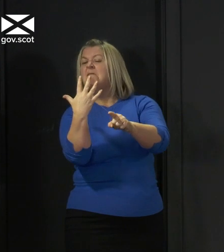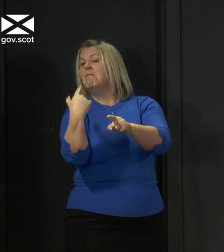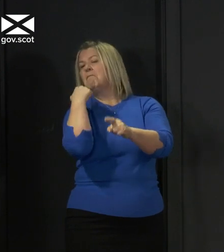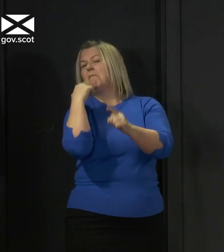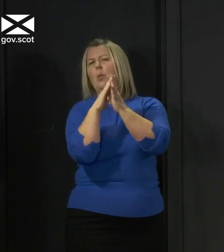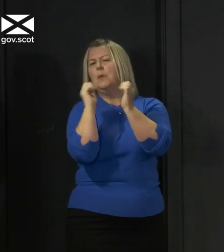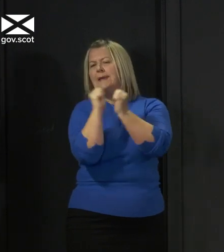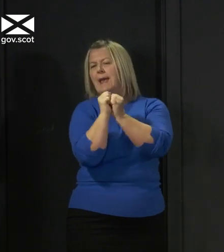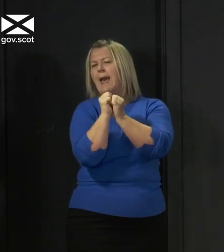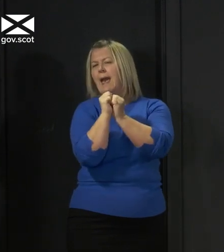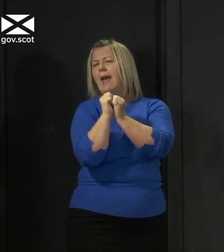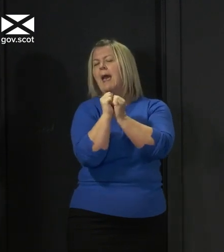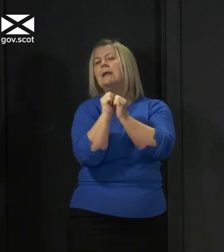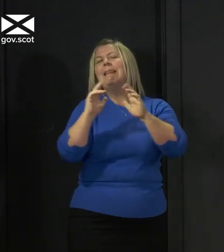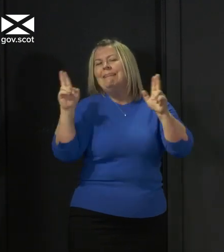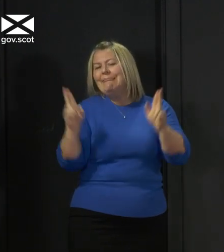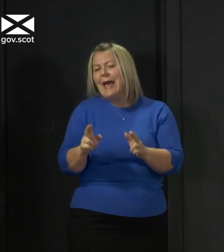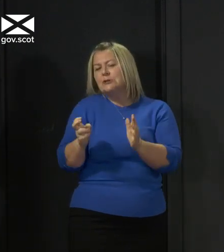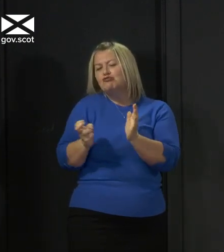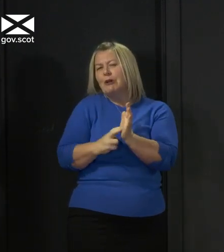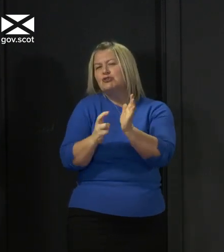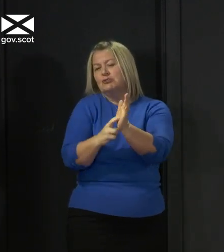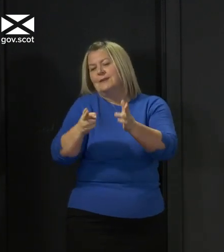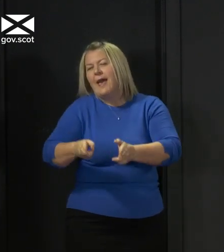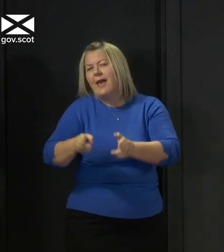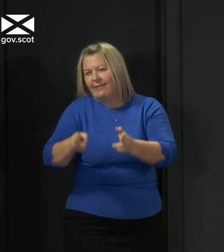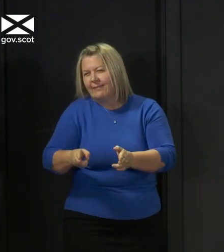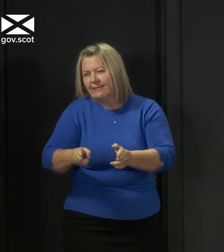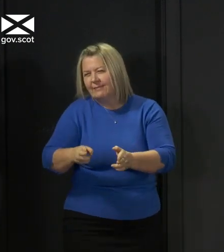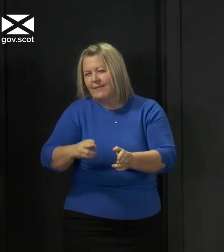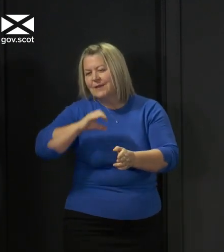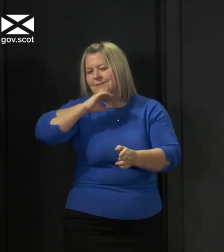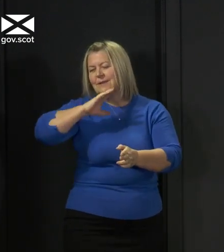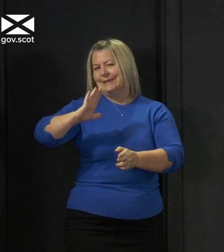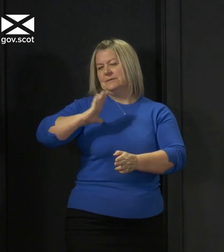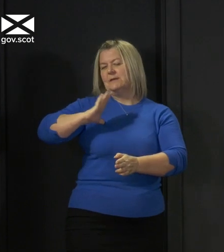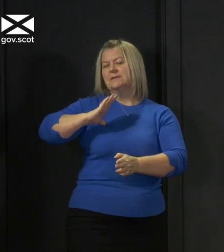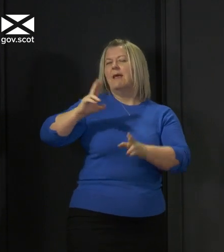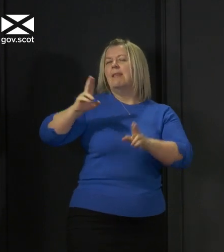on Saturdays and Sundays to be relatively low so we should take that